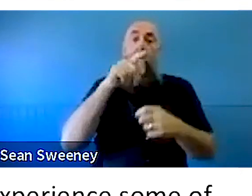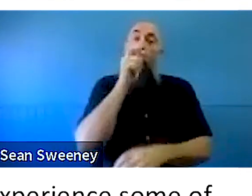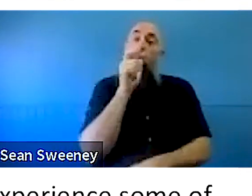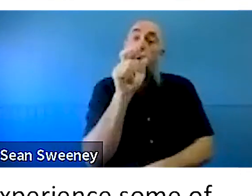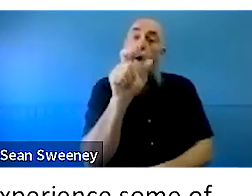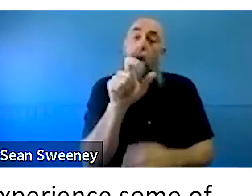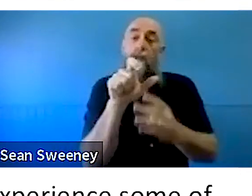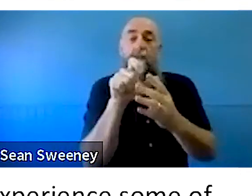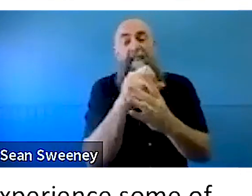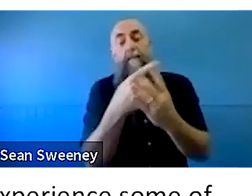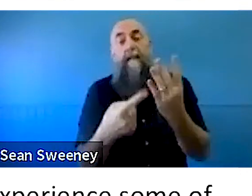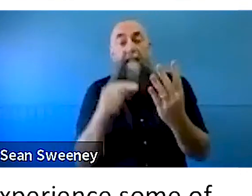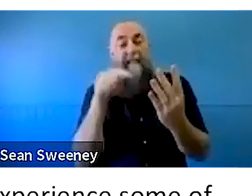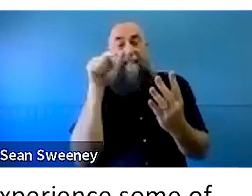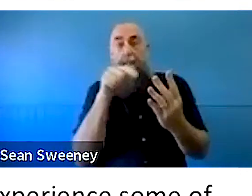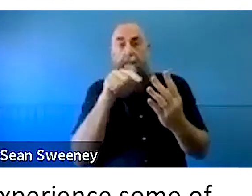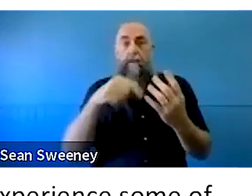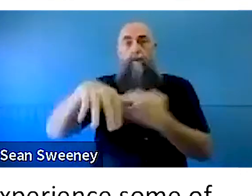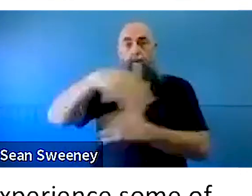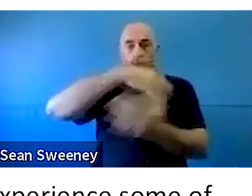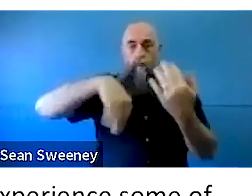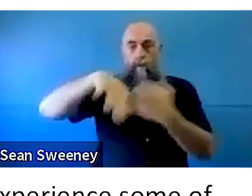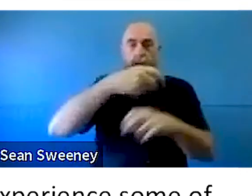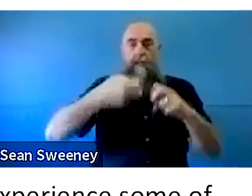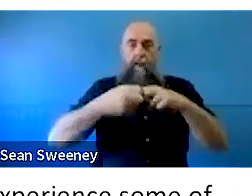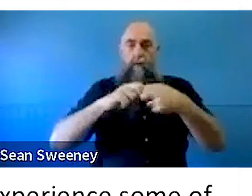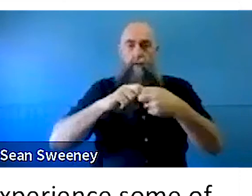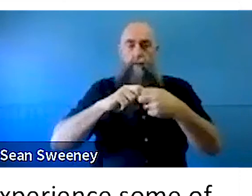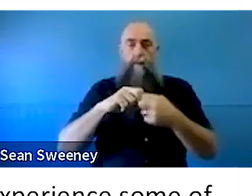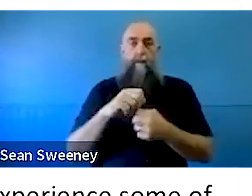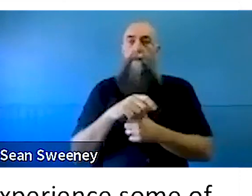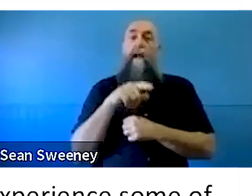The medical issue is not the issue. It is the social issue.